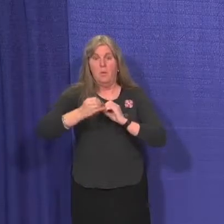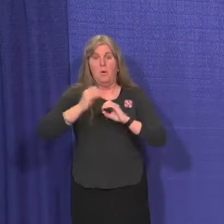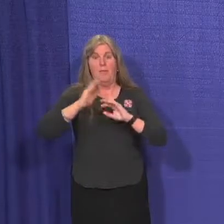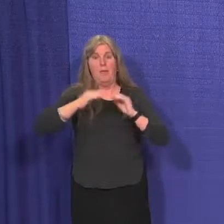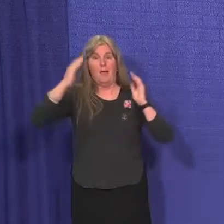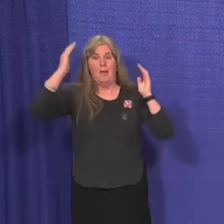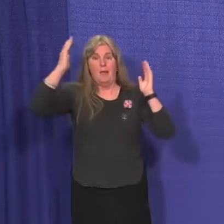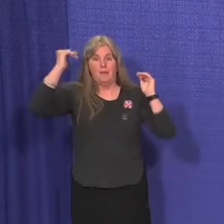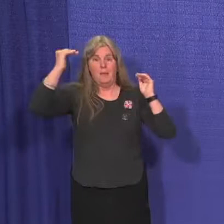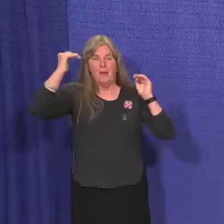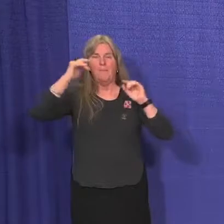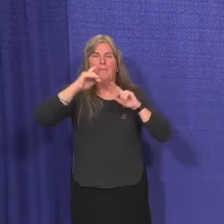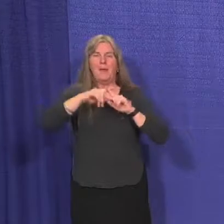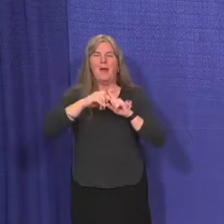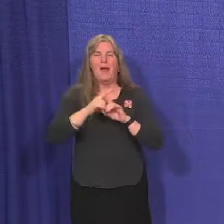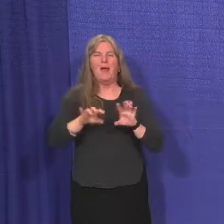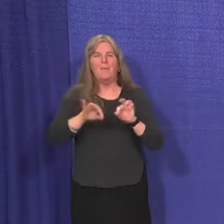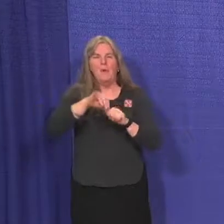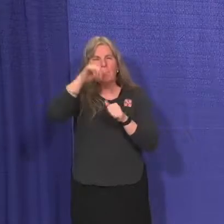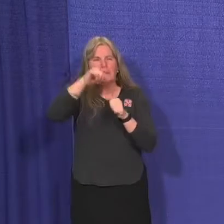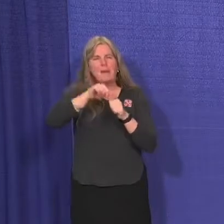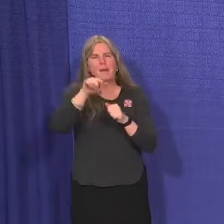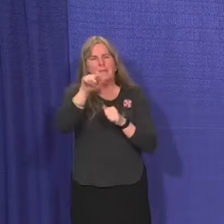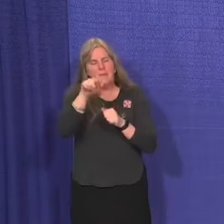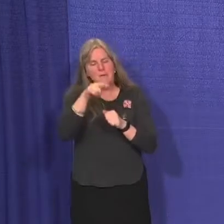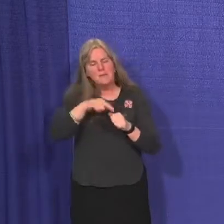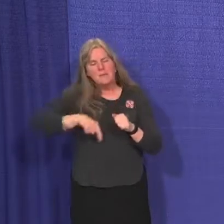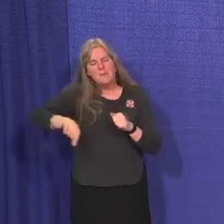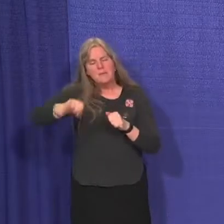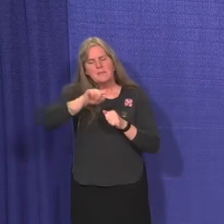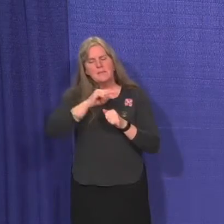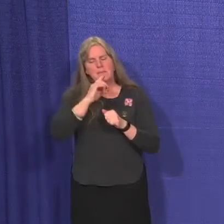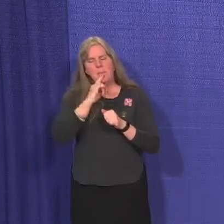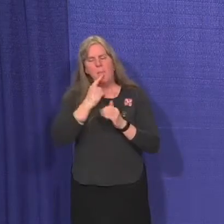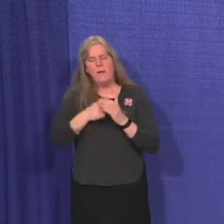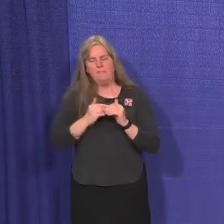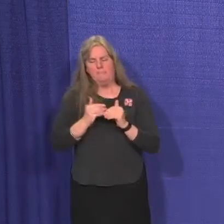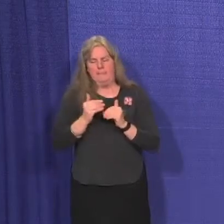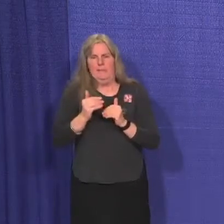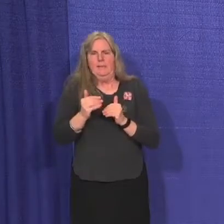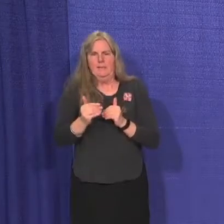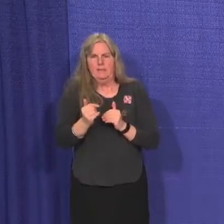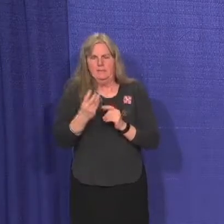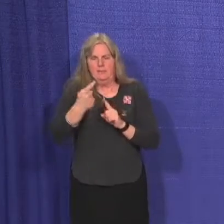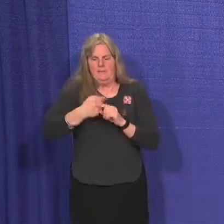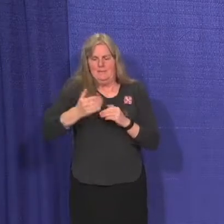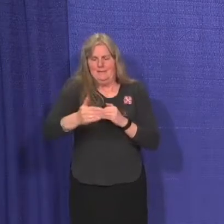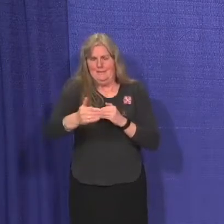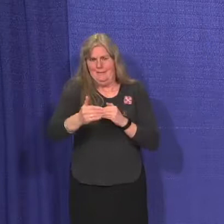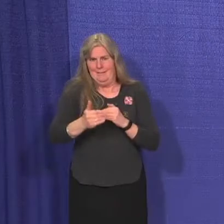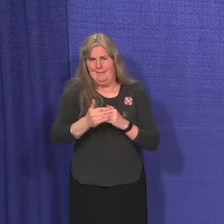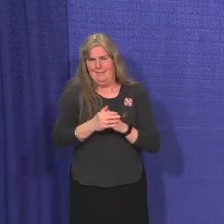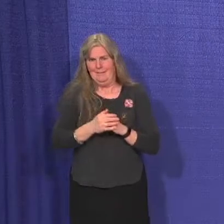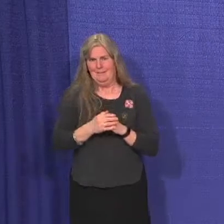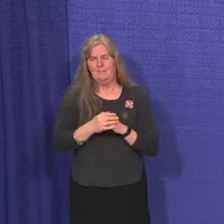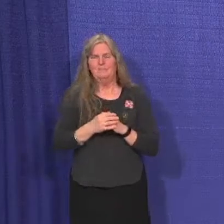significant changes. I know as many of you maybe struggling with the amount of